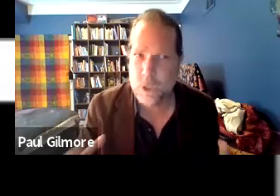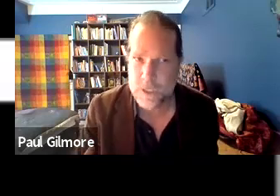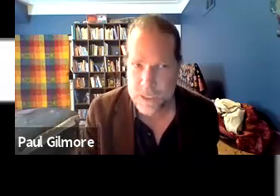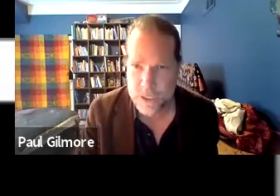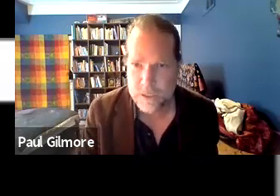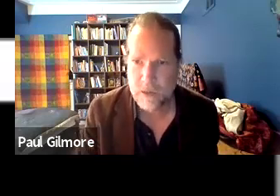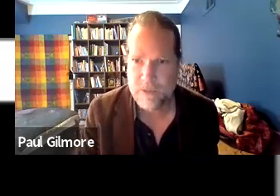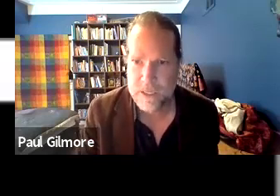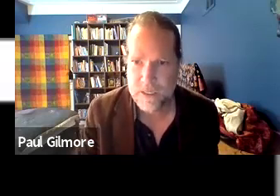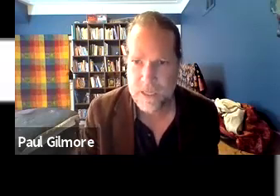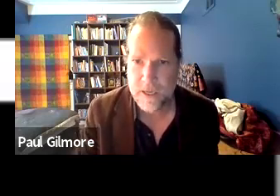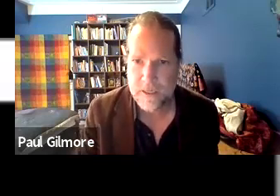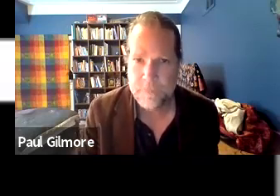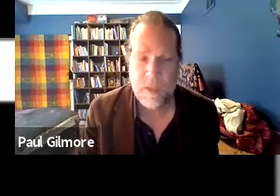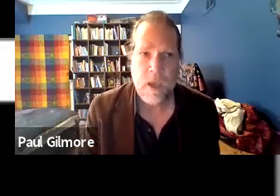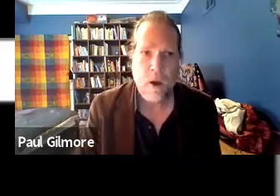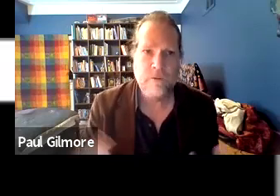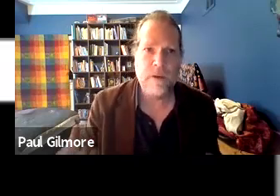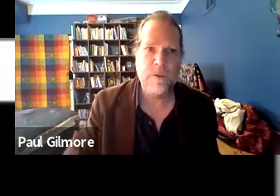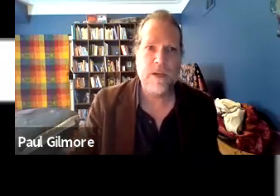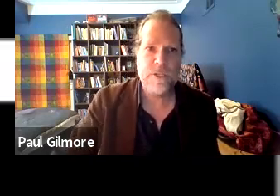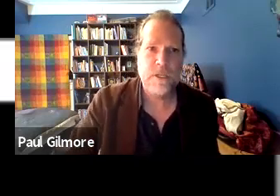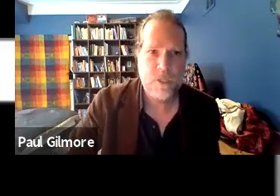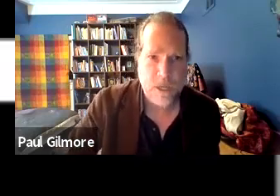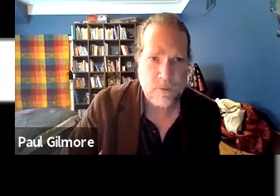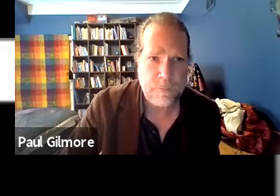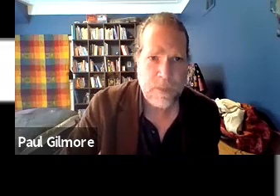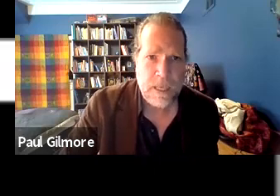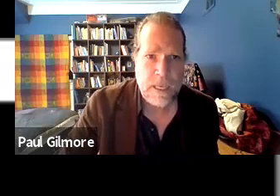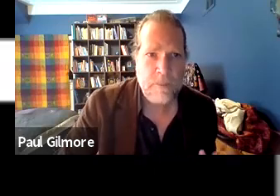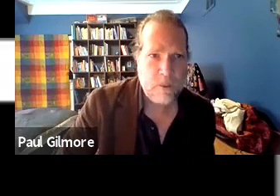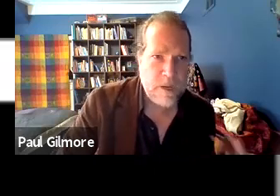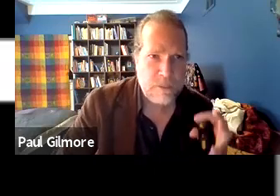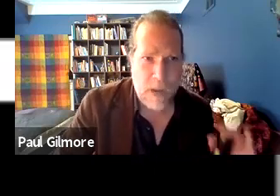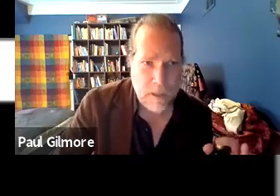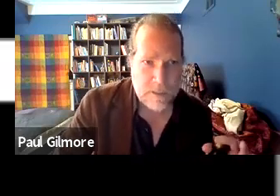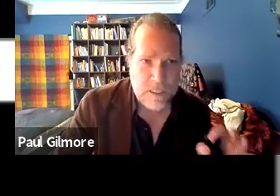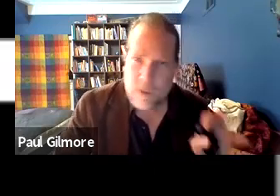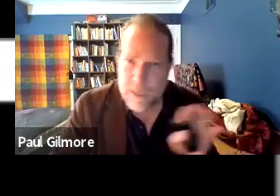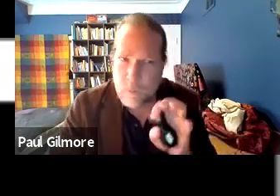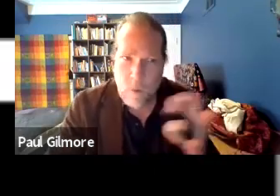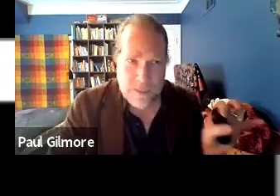tradition of this anxiety over immigration in general immigration policy, no matter what